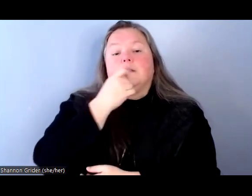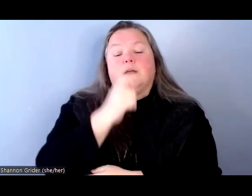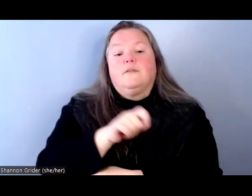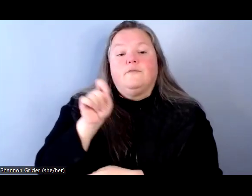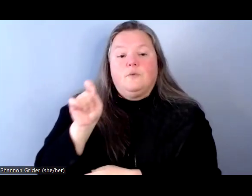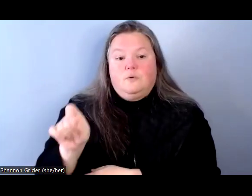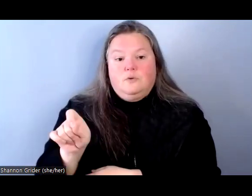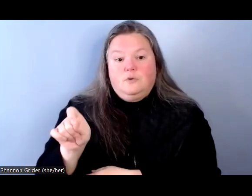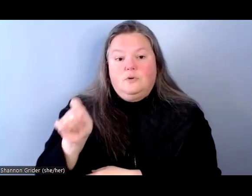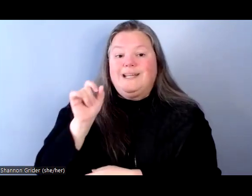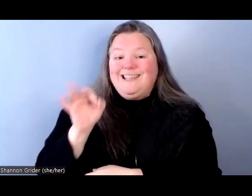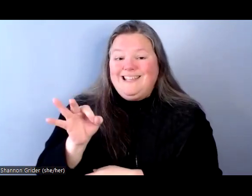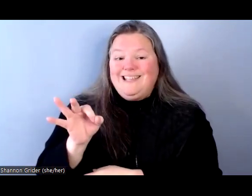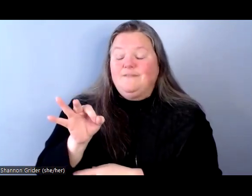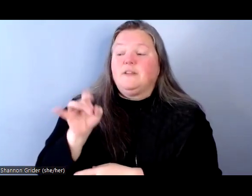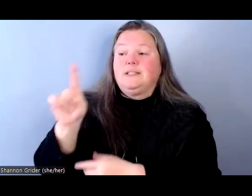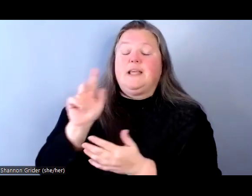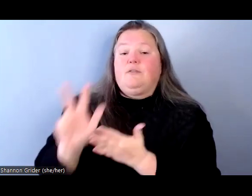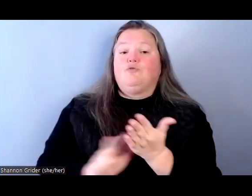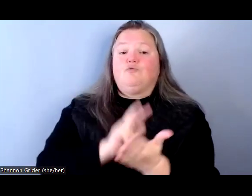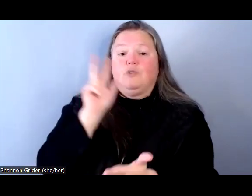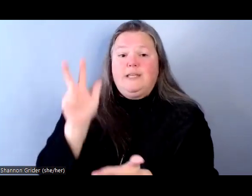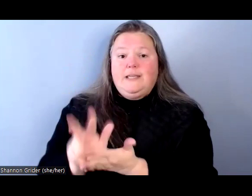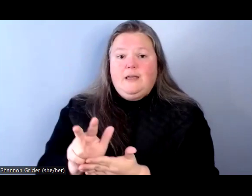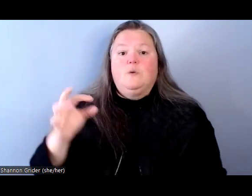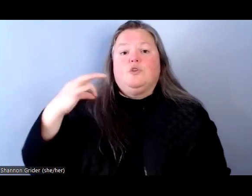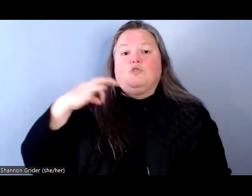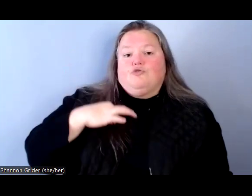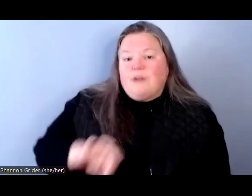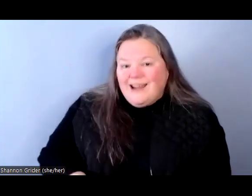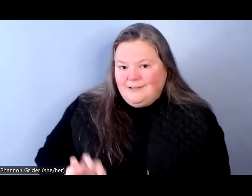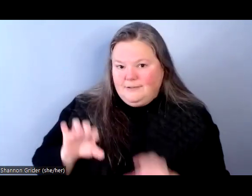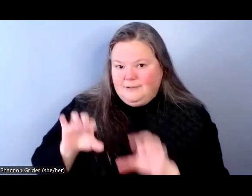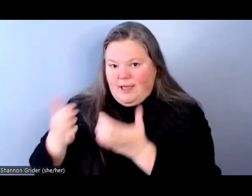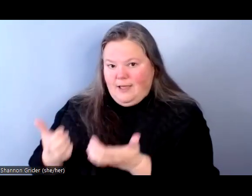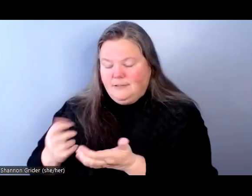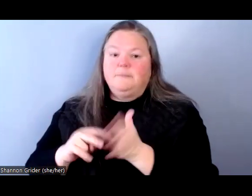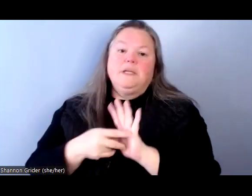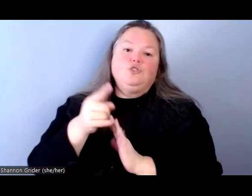Therefore, if it was a three (3) credit hour class, you would